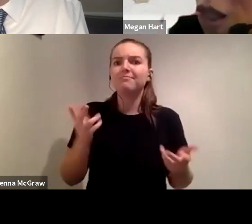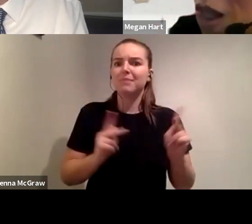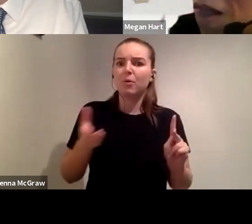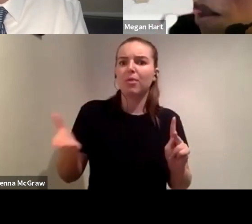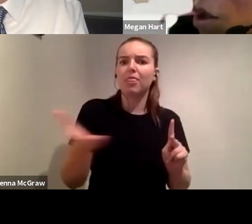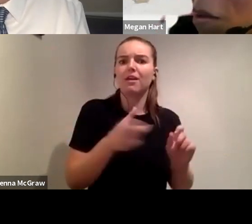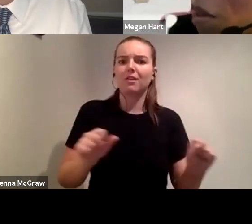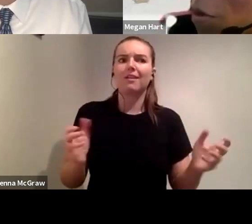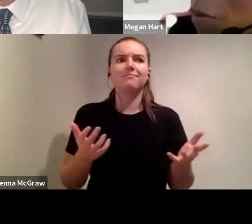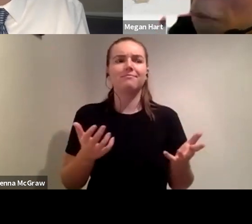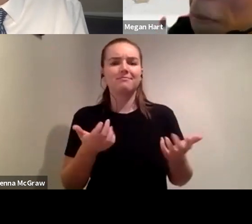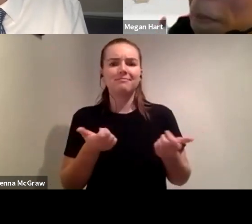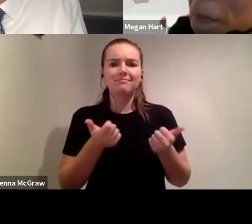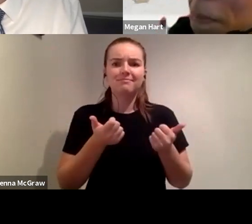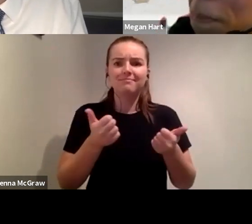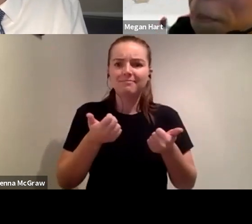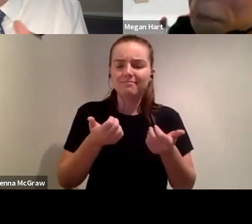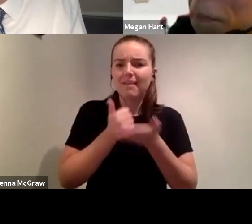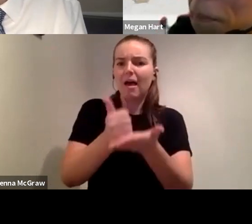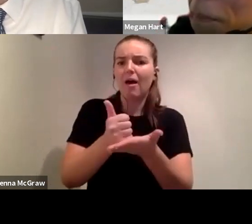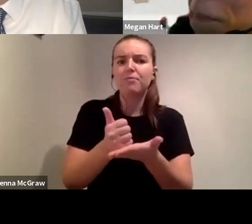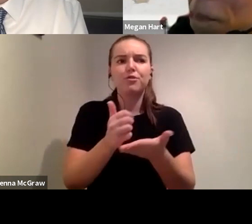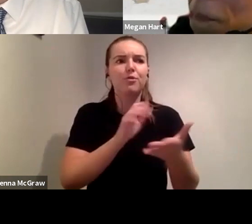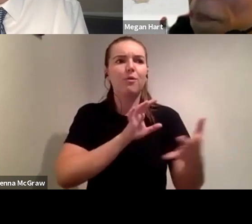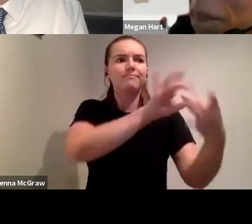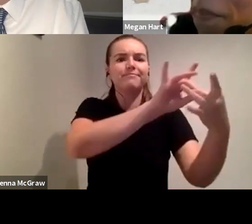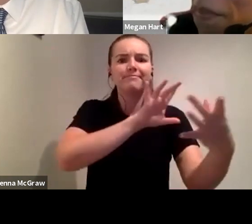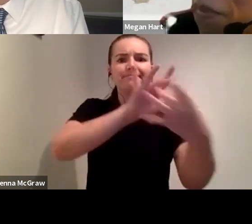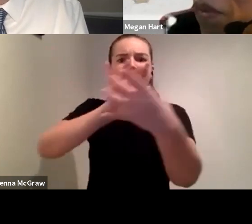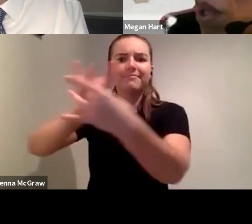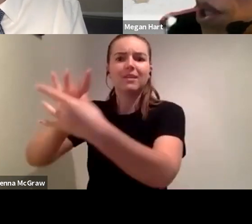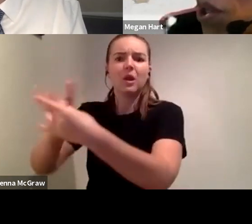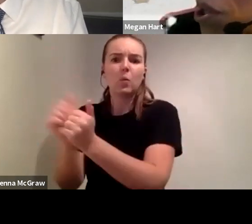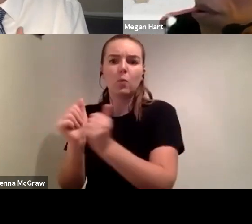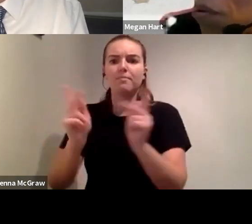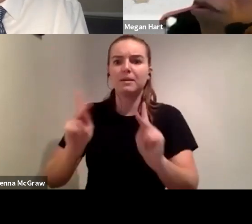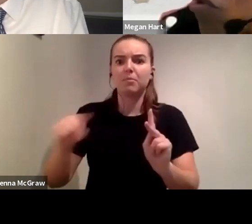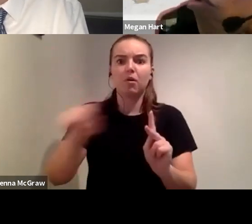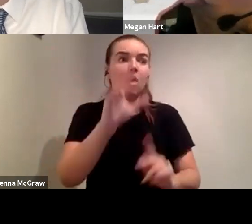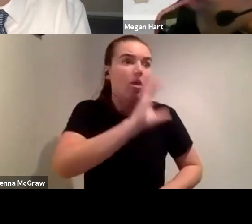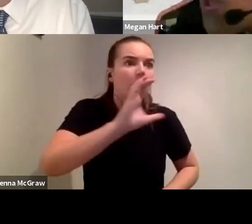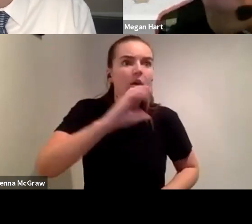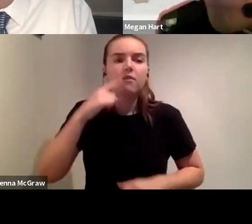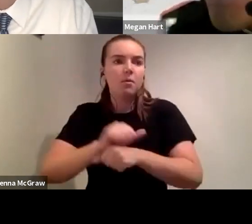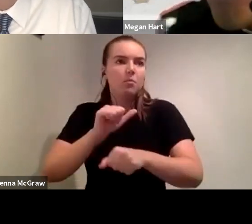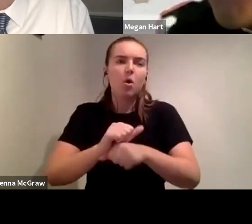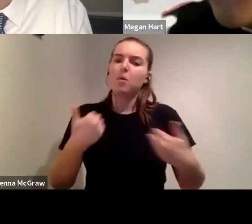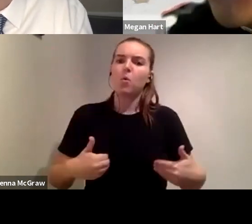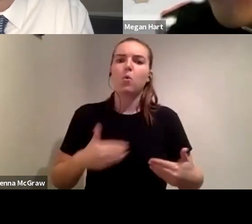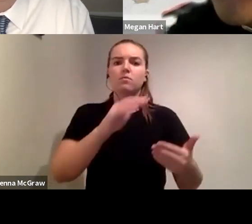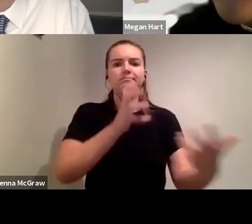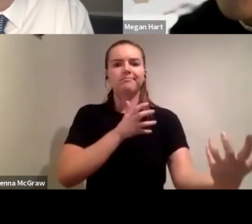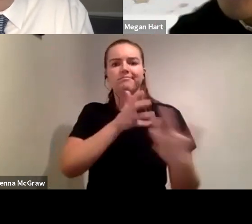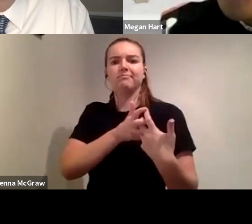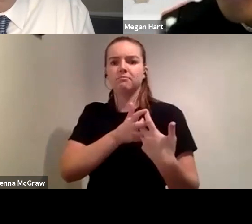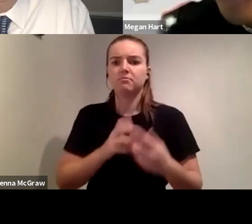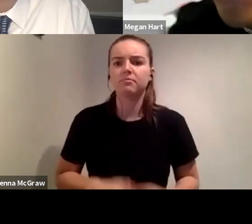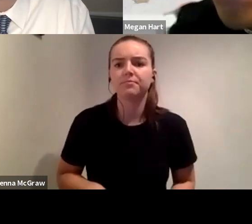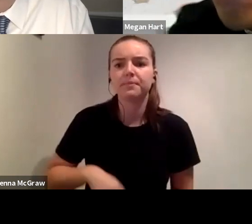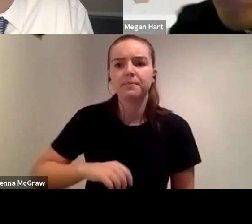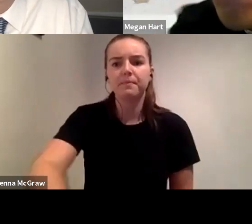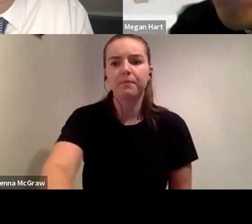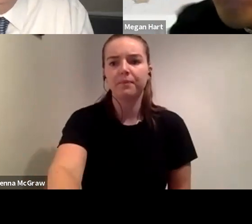The Department of Labor.